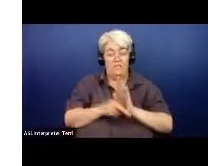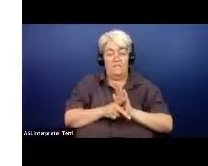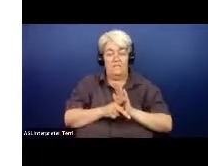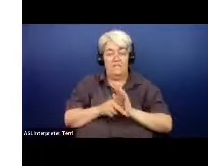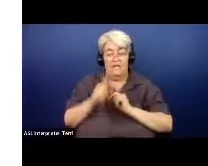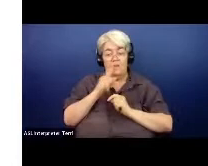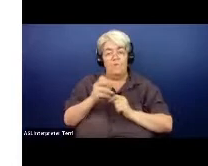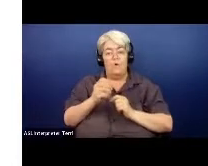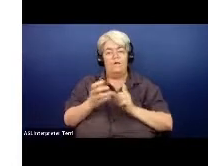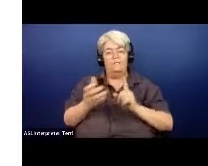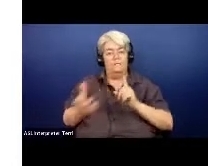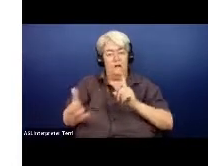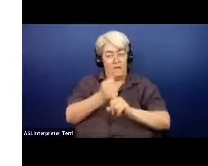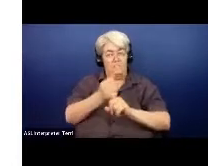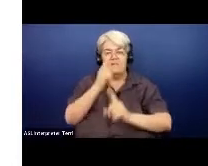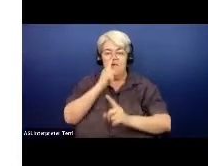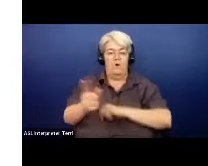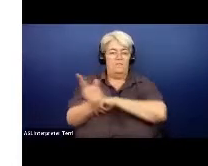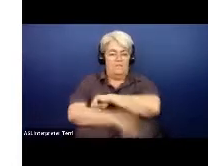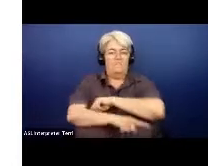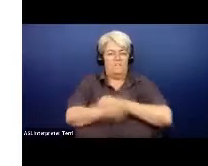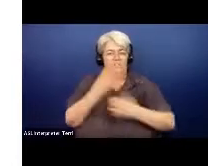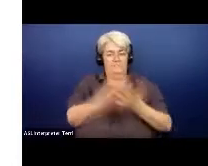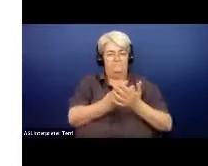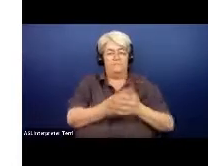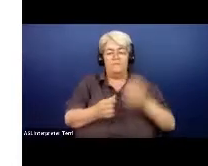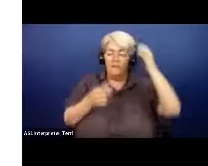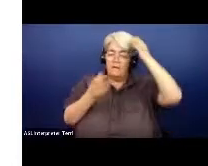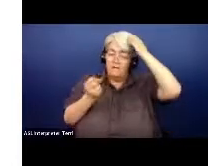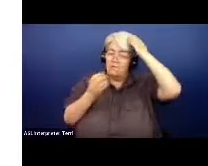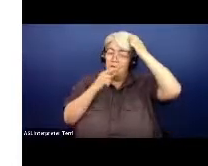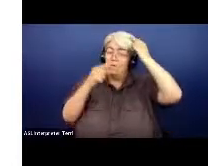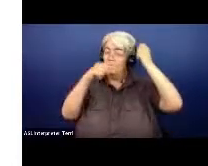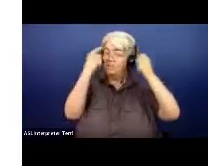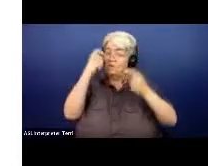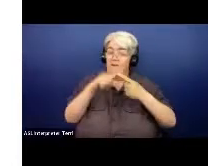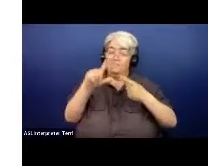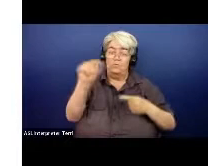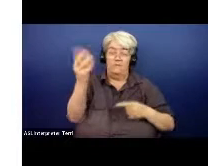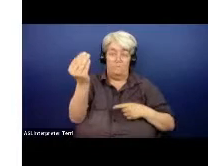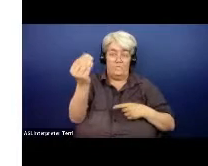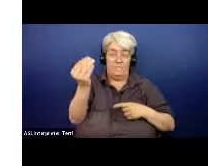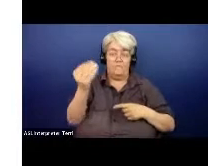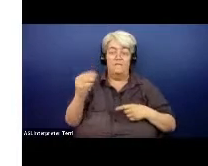every arrest they make. They still do. In the summer of 2014 in that May we were 23